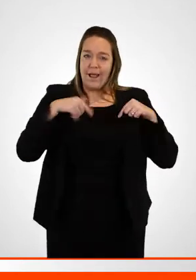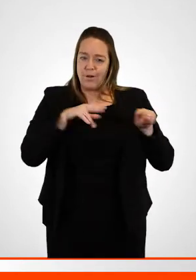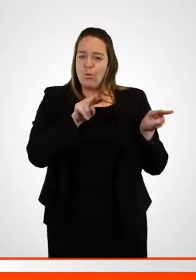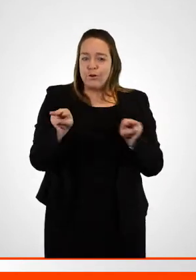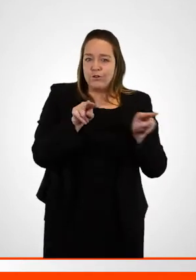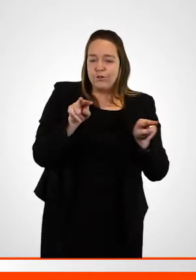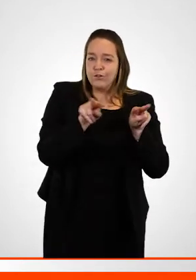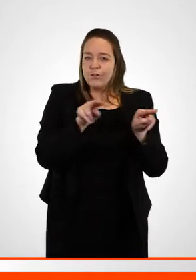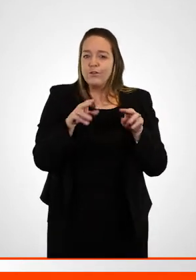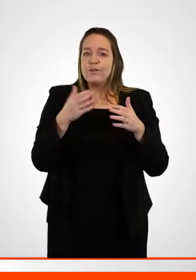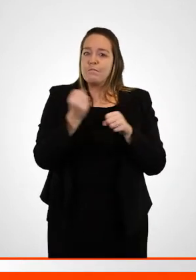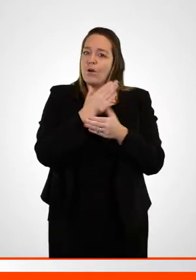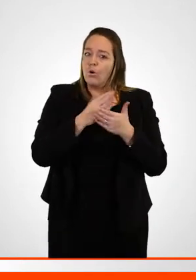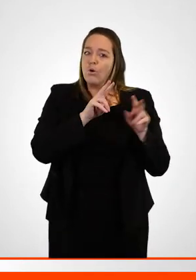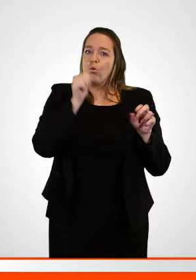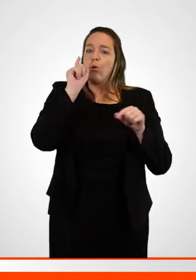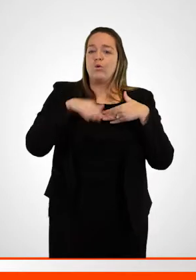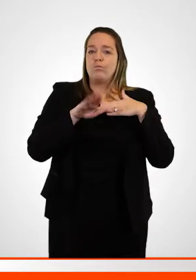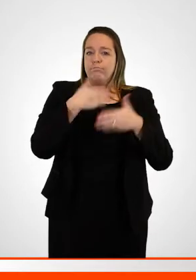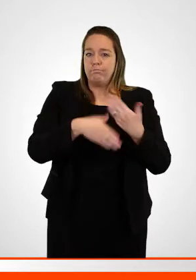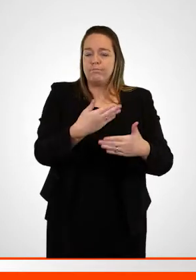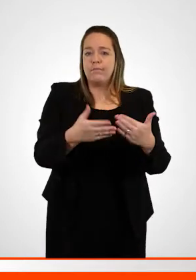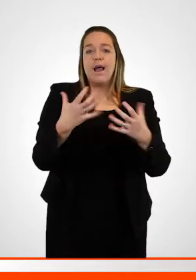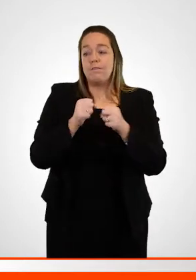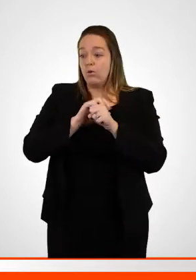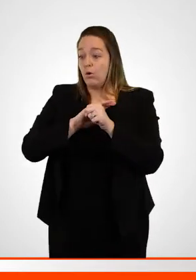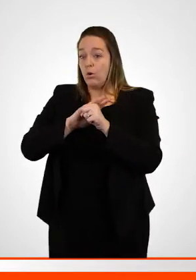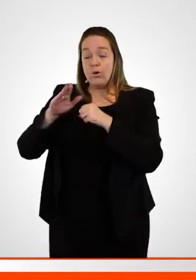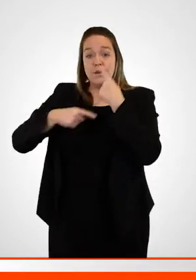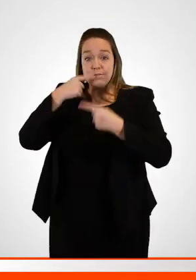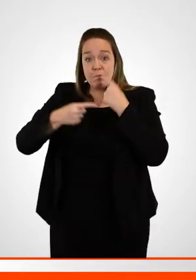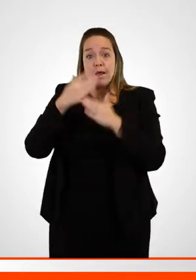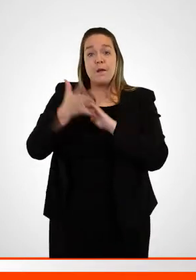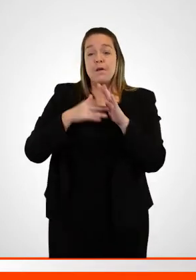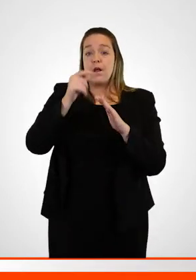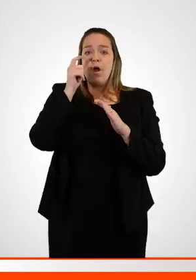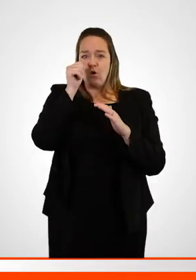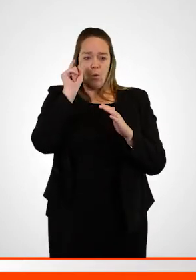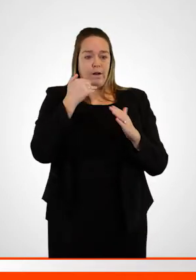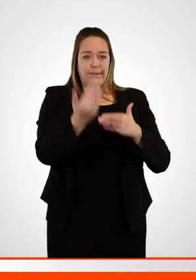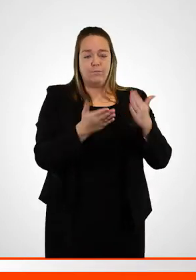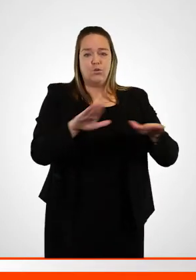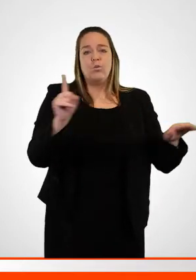and looking at, again, that whole package of information so that we can, sort of, better target what these kids need to work on.